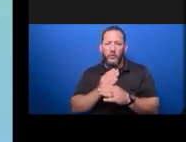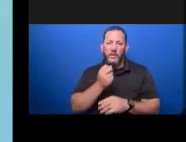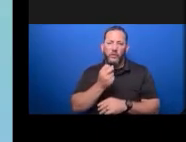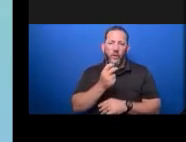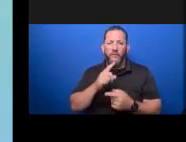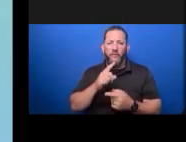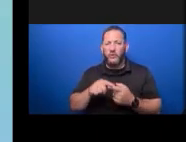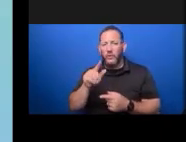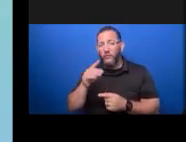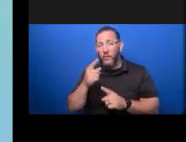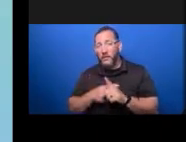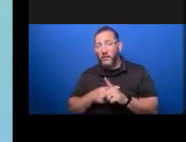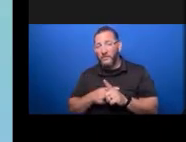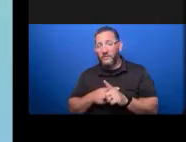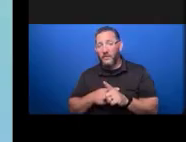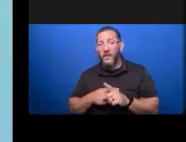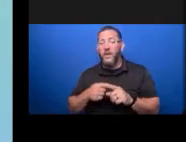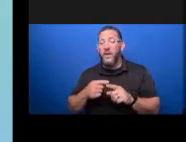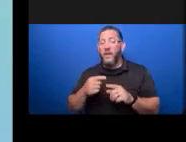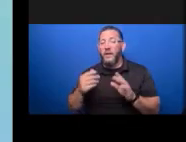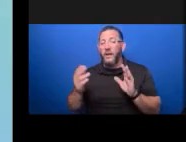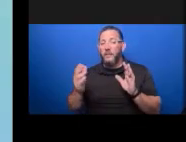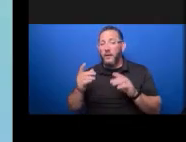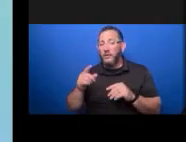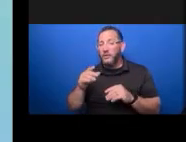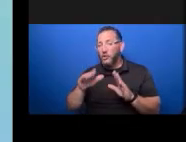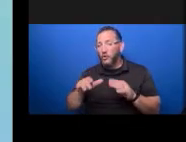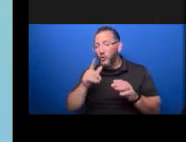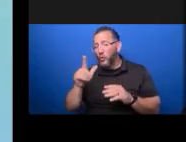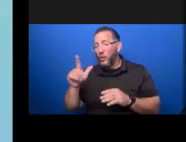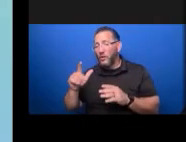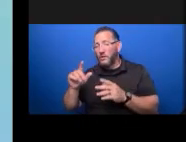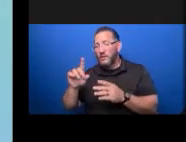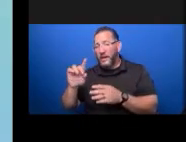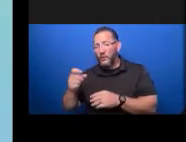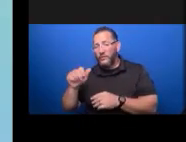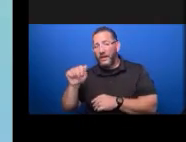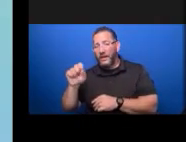were later diagnosed with ASD, and it was decreased in children